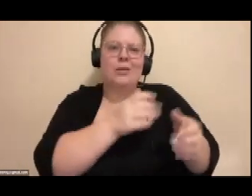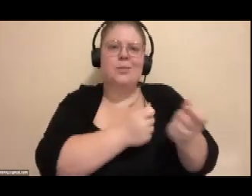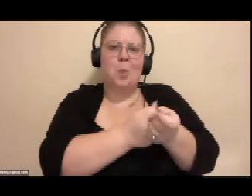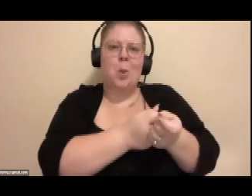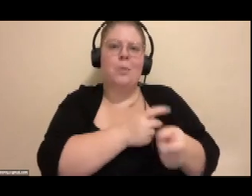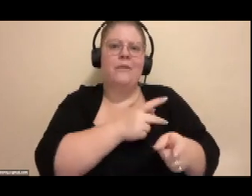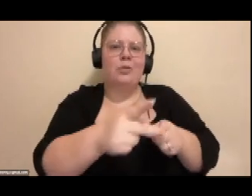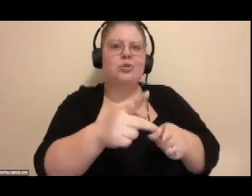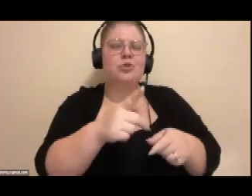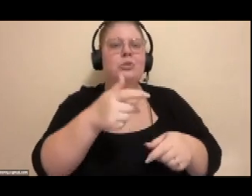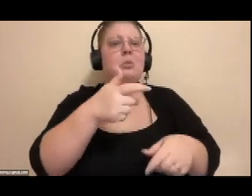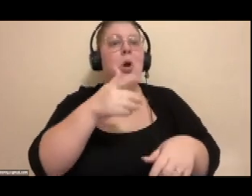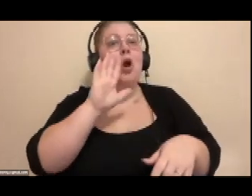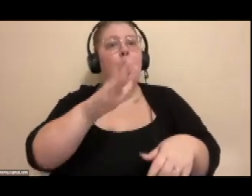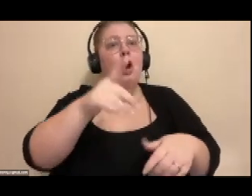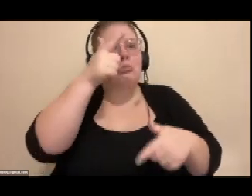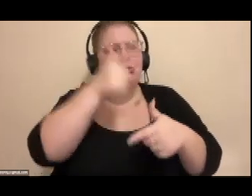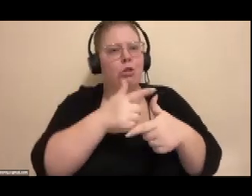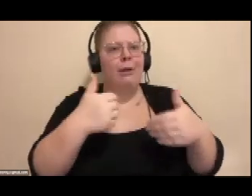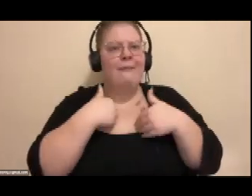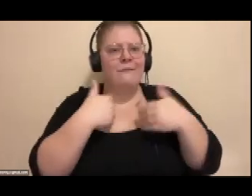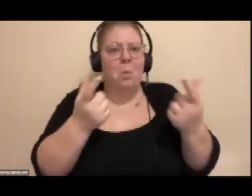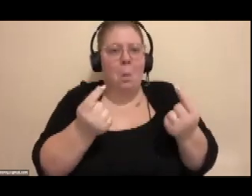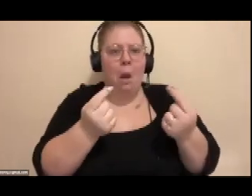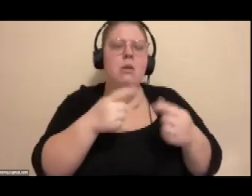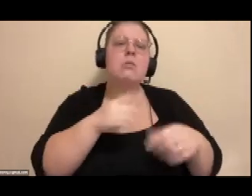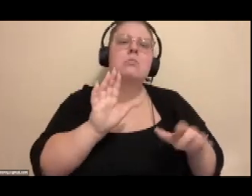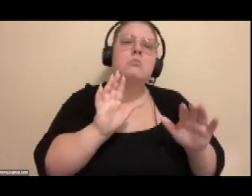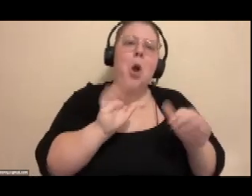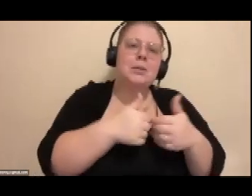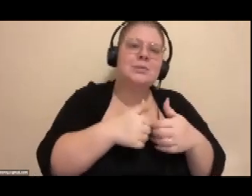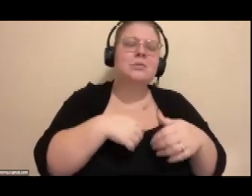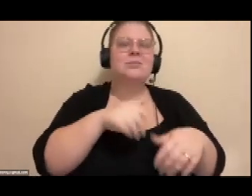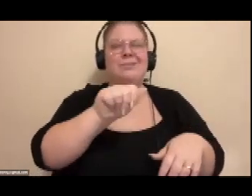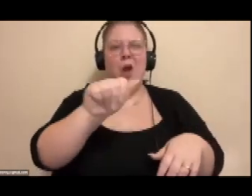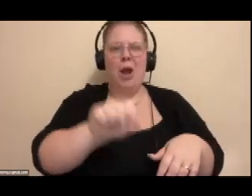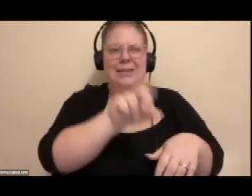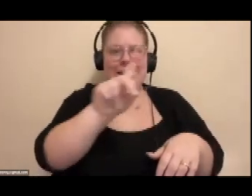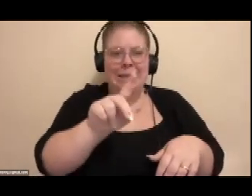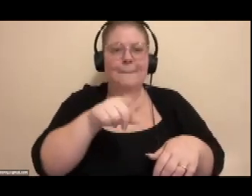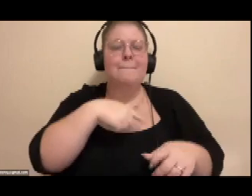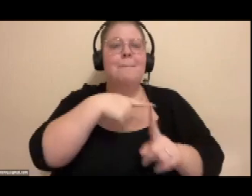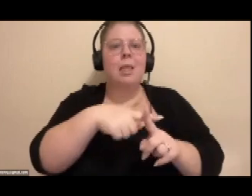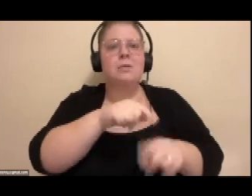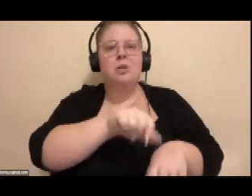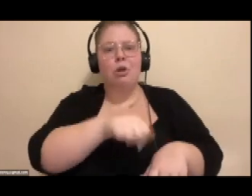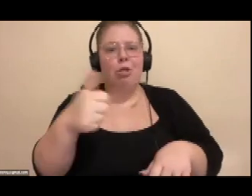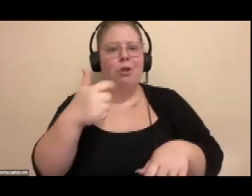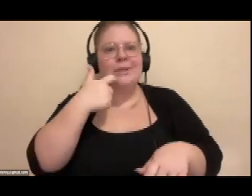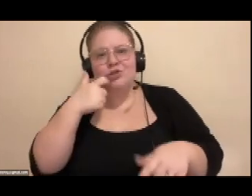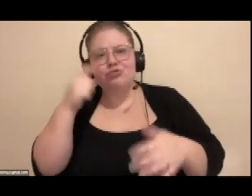and chronic medical conditions. She is the director of the University of Minnesota's